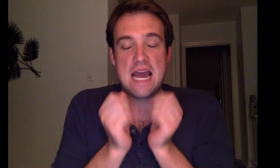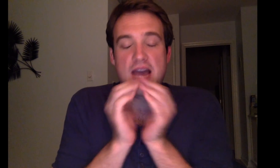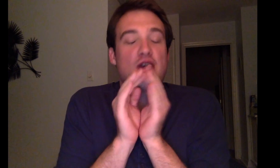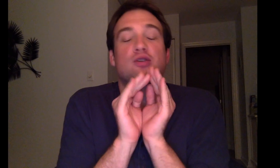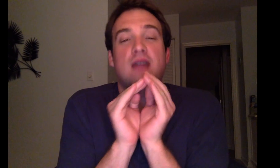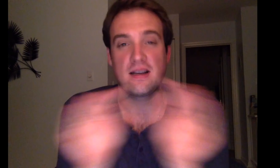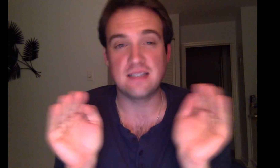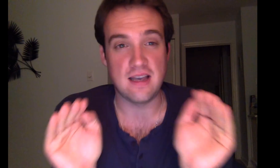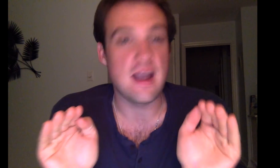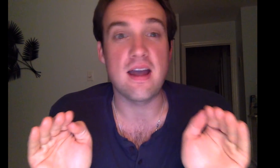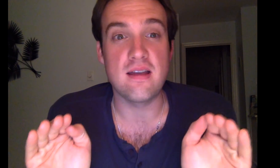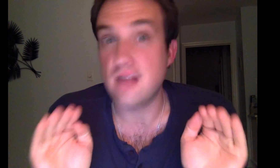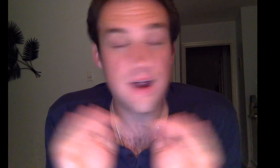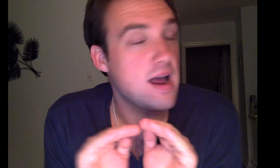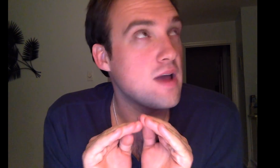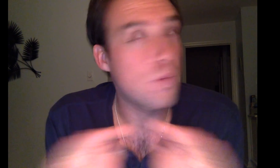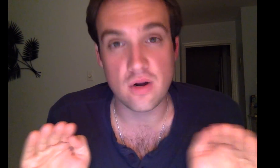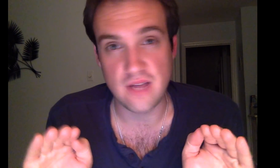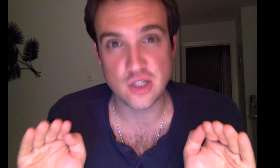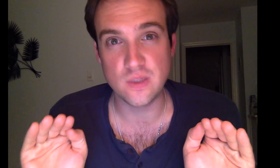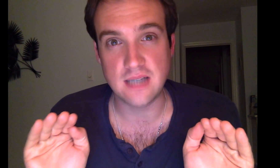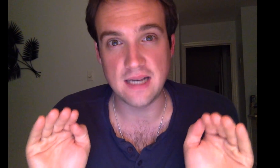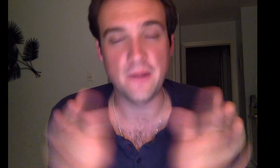and I could not see any, any word that she was signing.